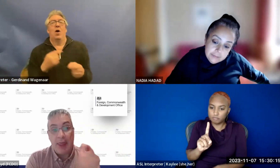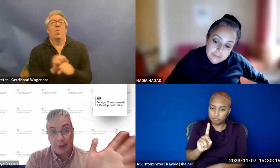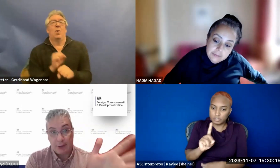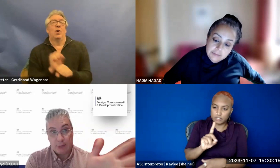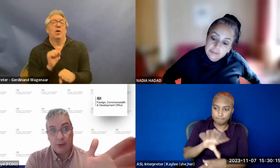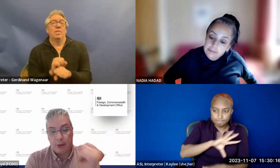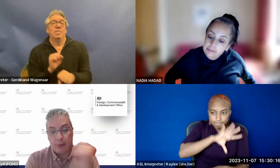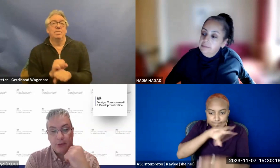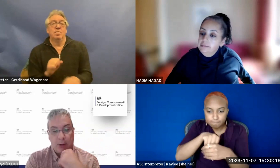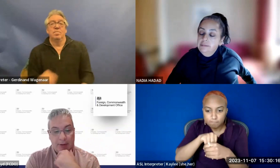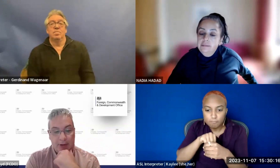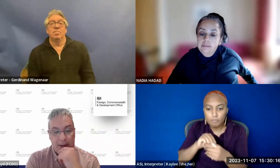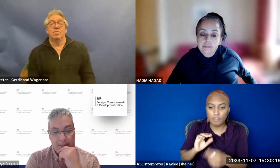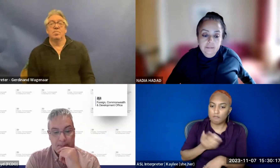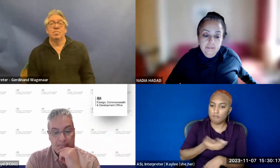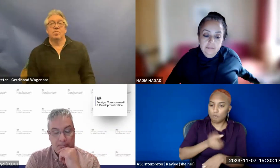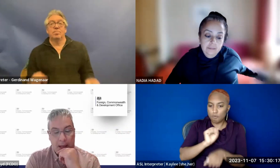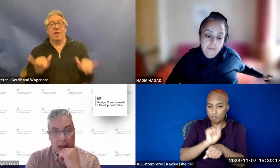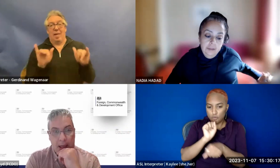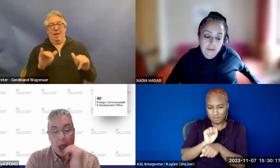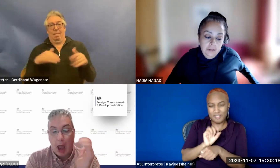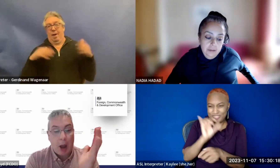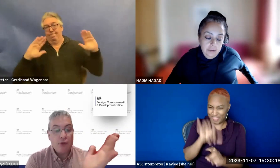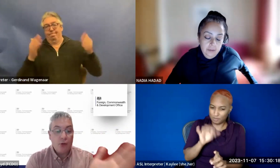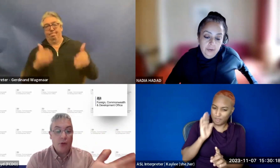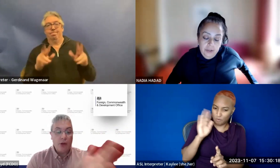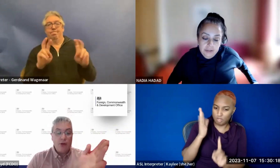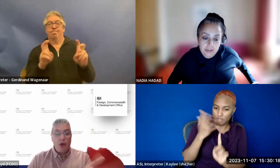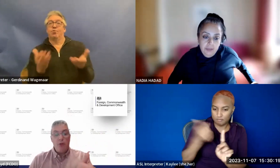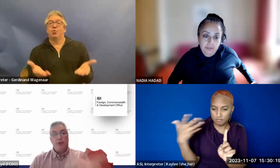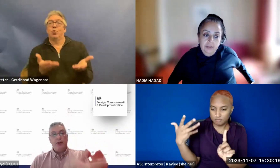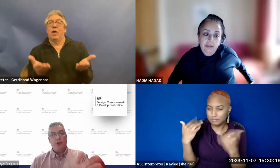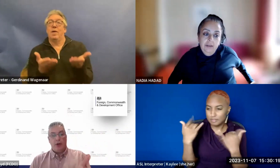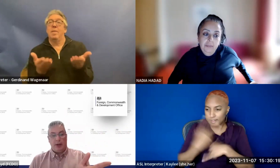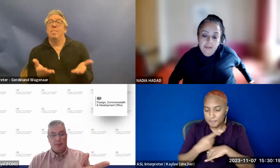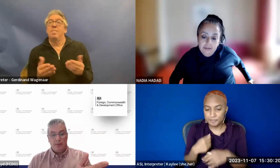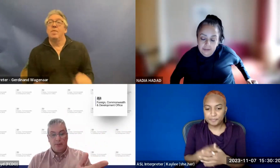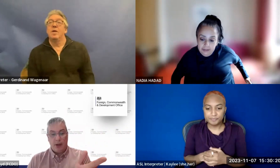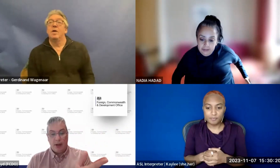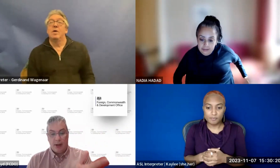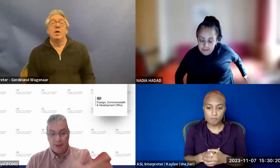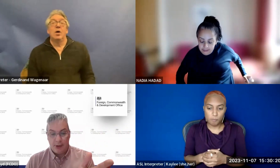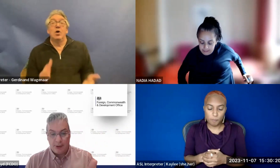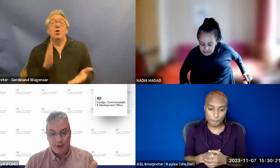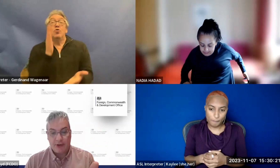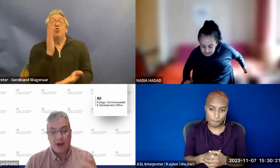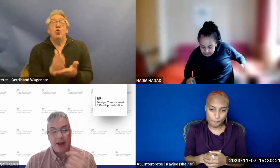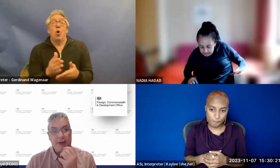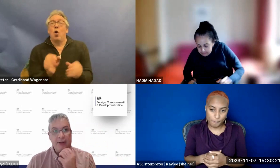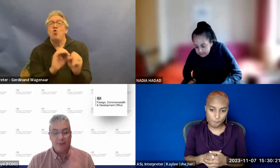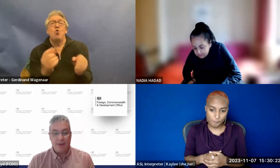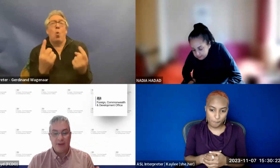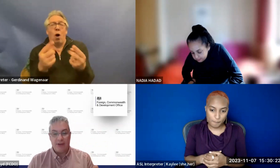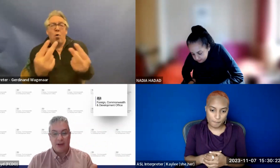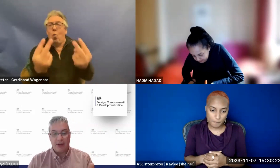That is what I'll talk about today. I'm sure that nobody joining the session today needs convincing